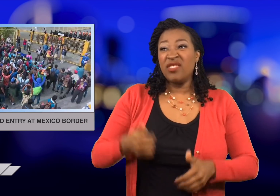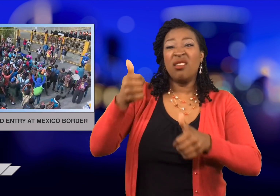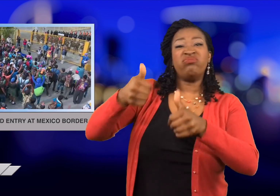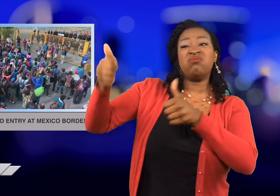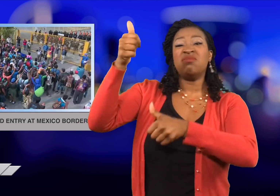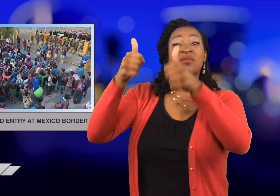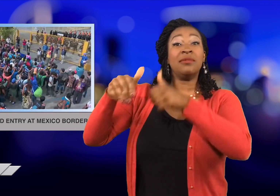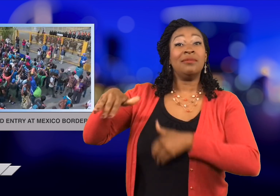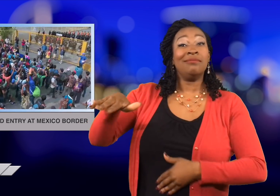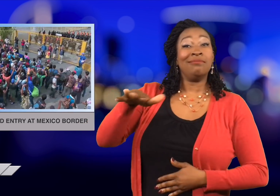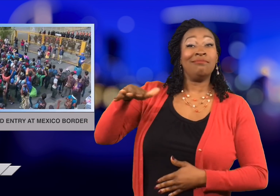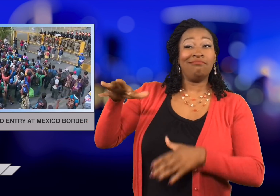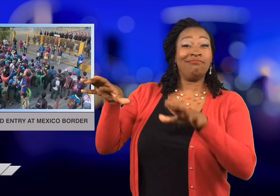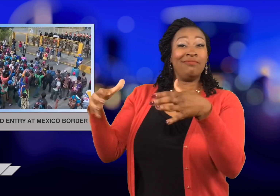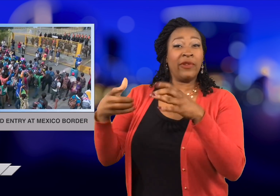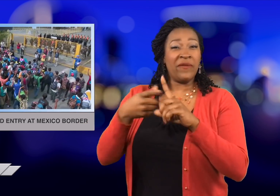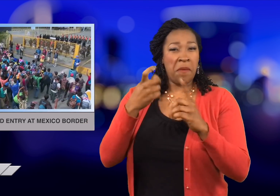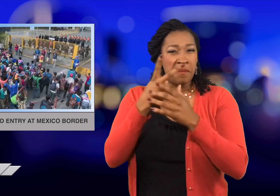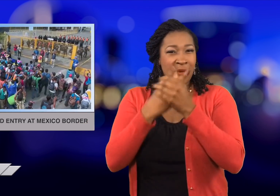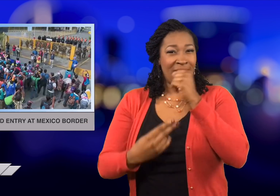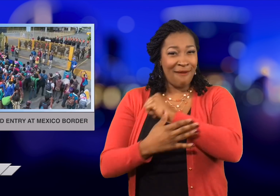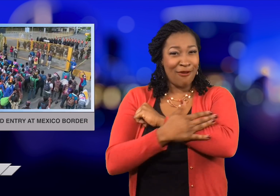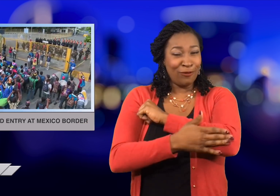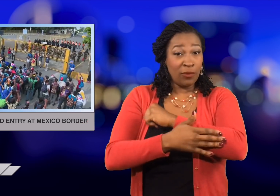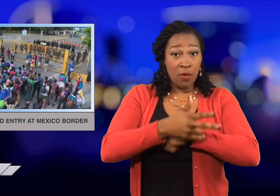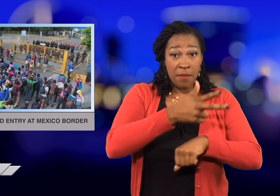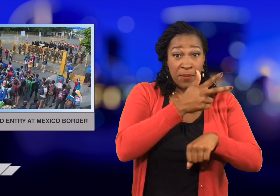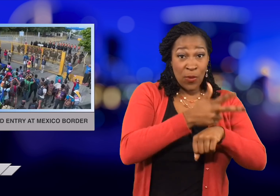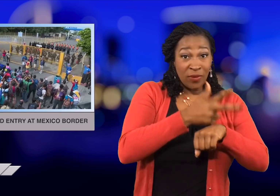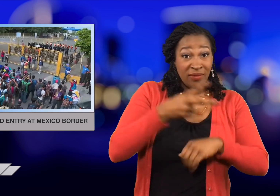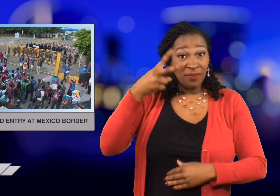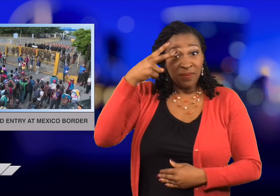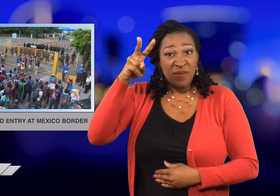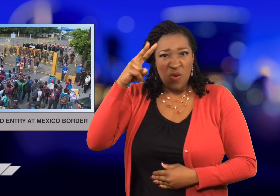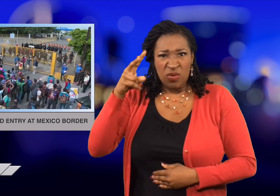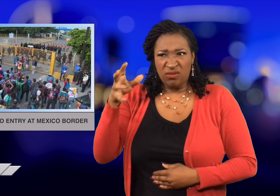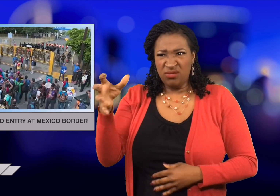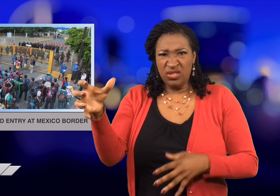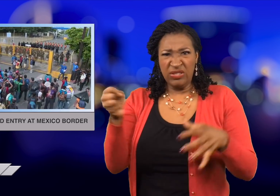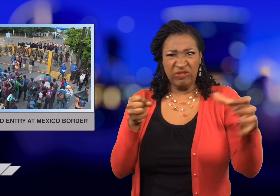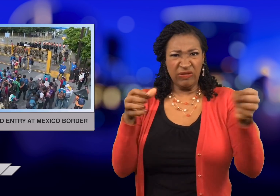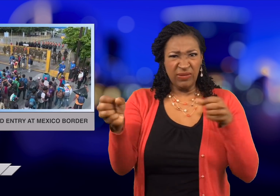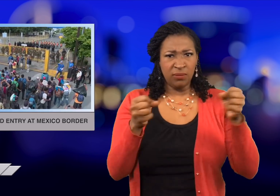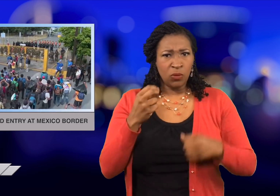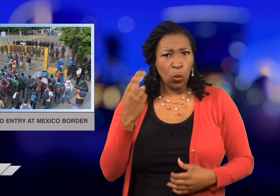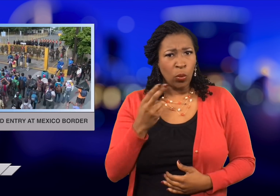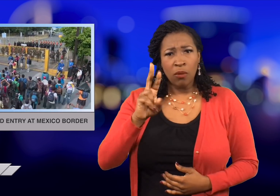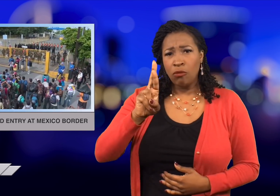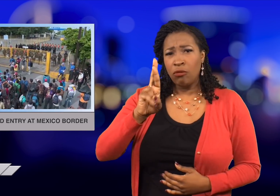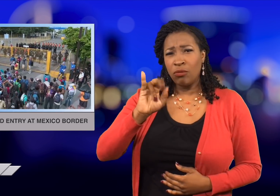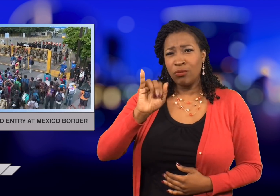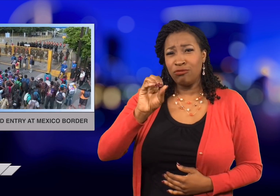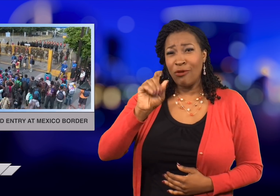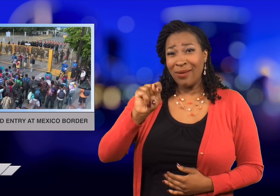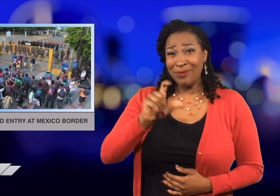Authorities from both countries deployed riot police to prevent them from crossing into